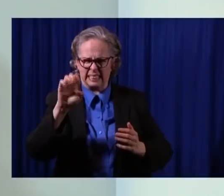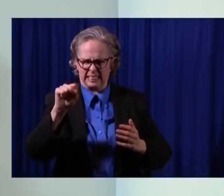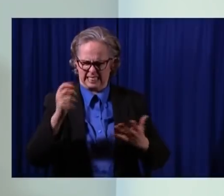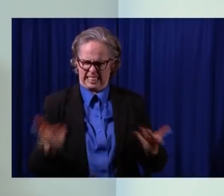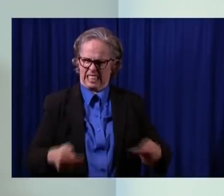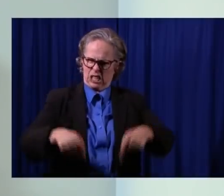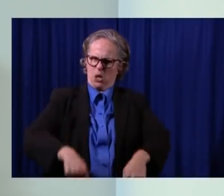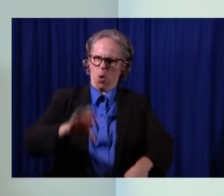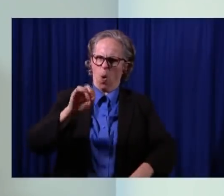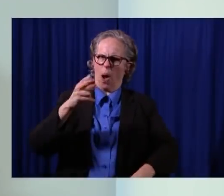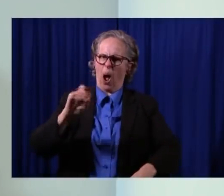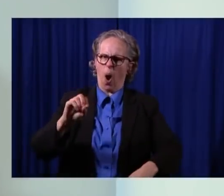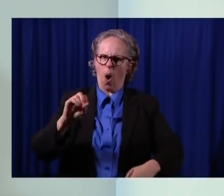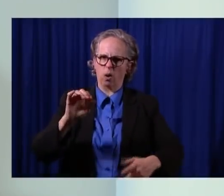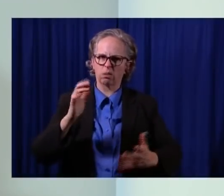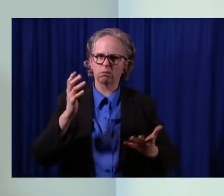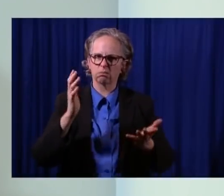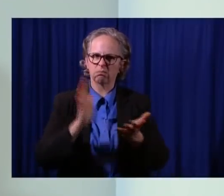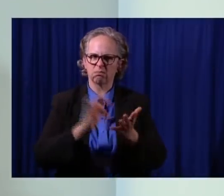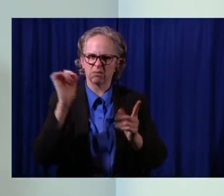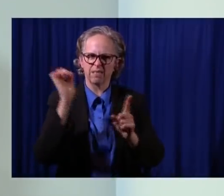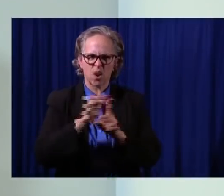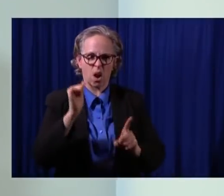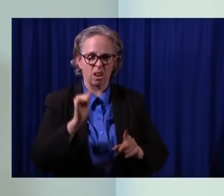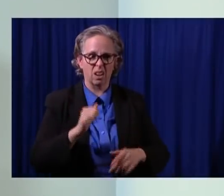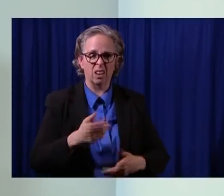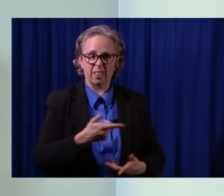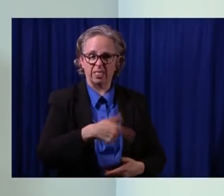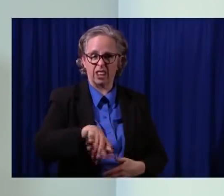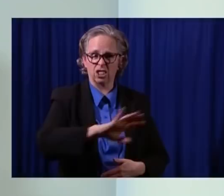DEPARTMENT OF FAMILY SERVICES AND RECENTLY THEY STARTED TO